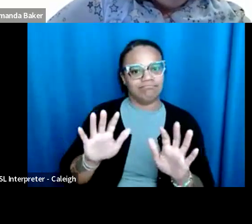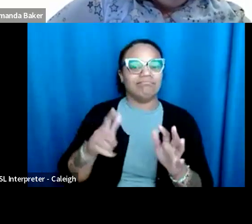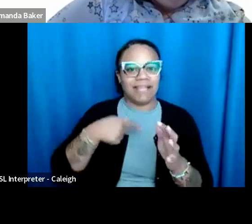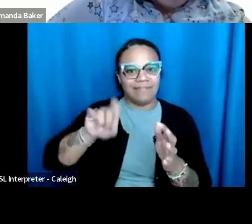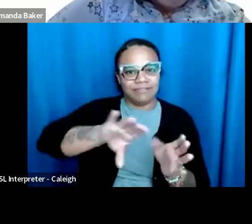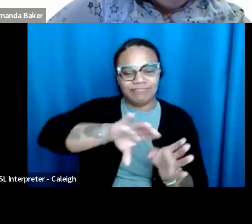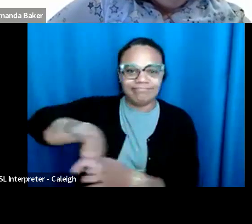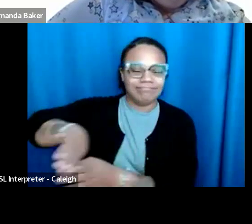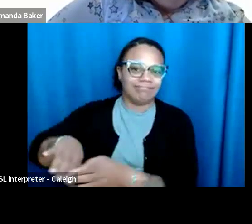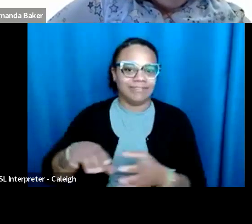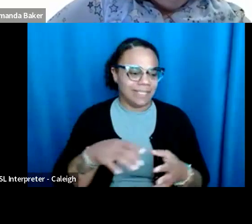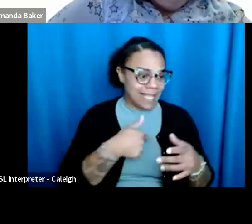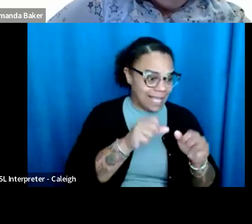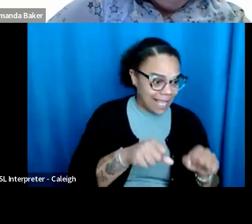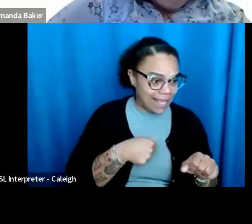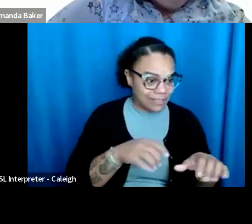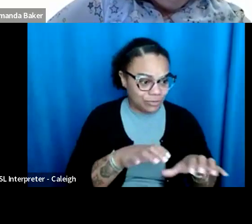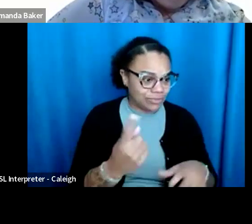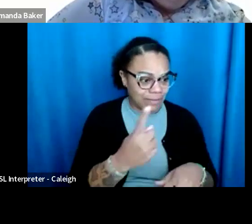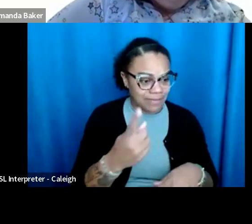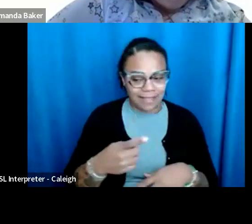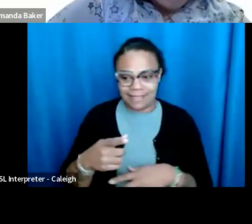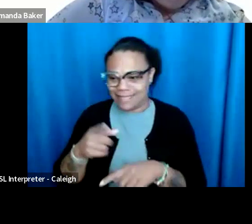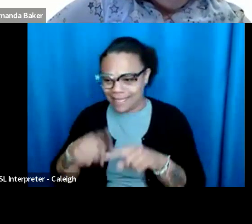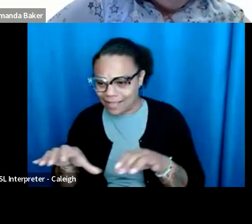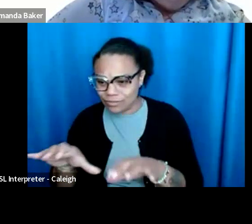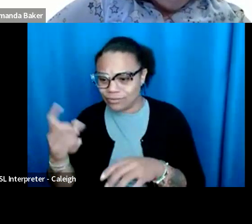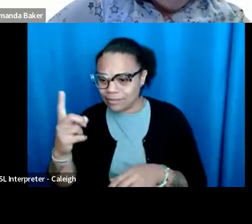or not do something. I mean, we all go through the day